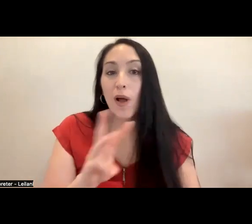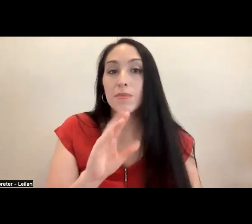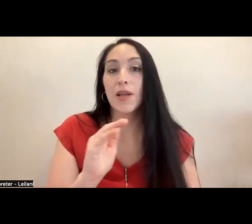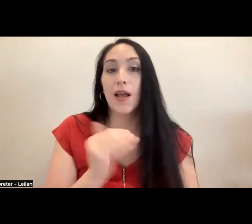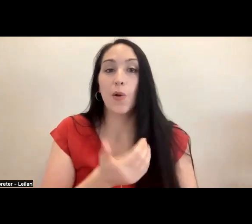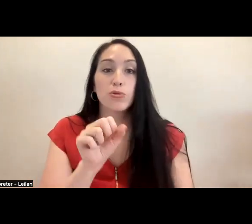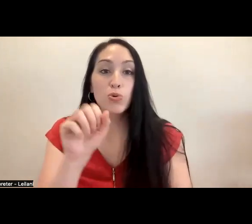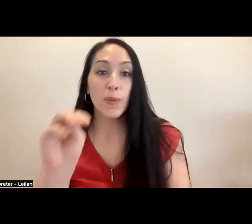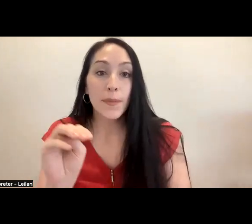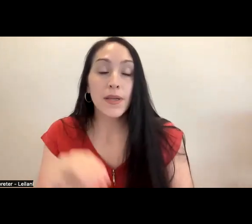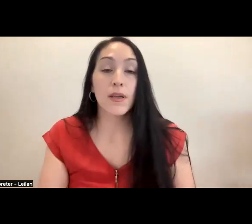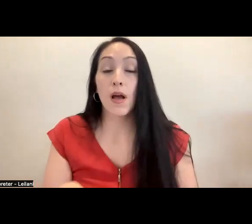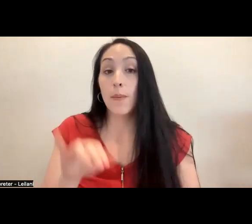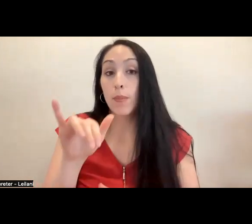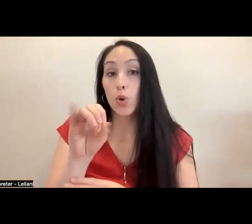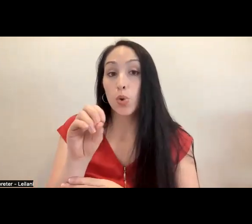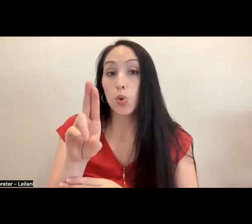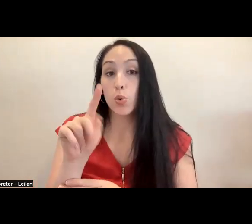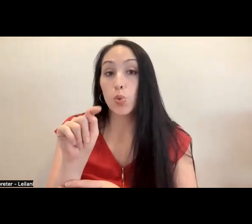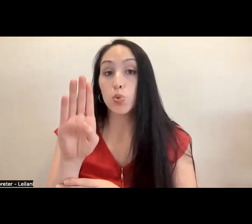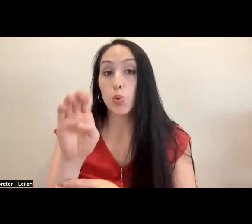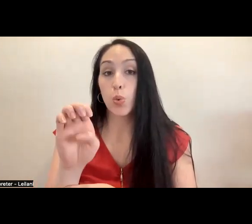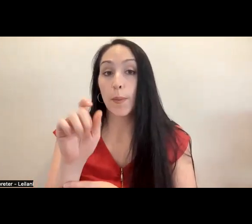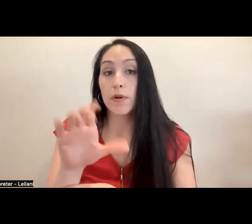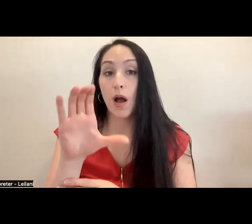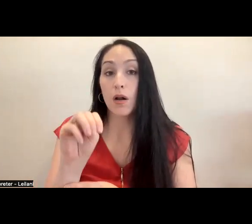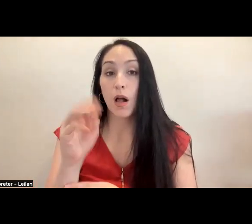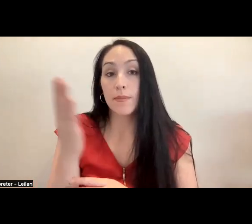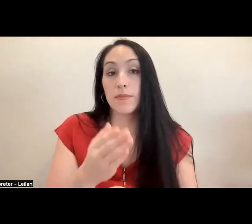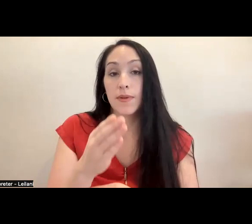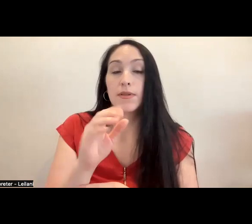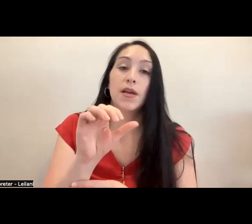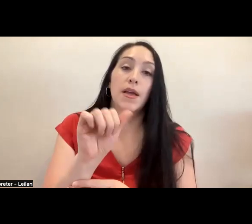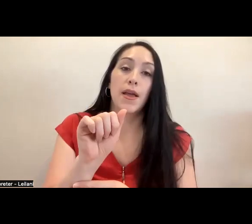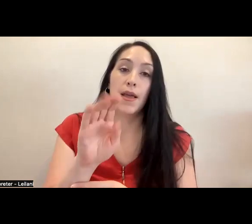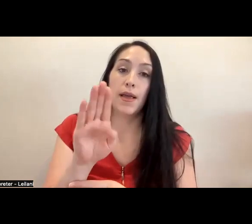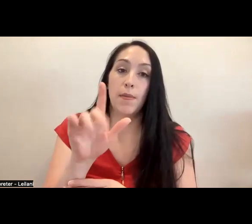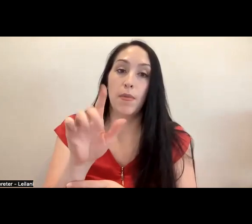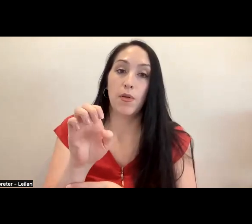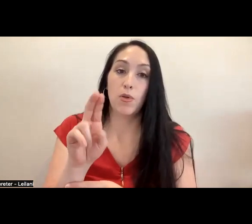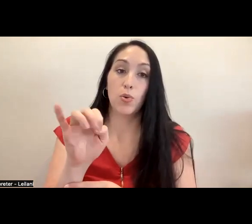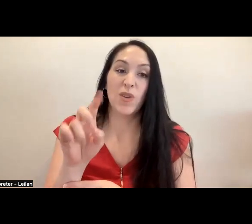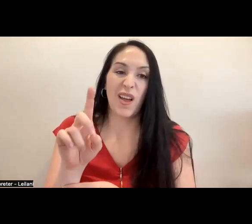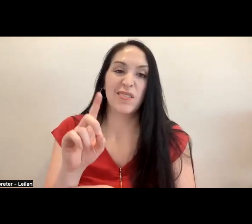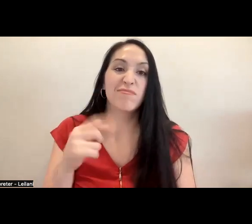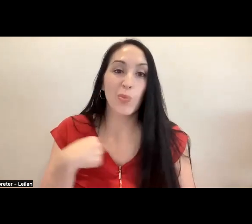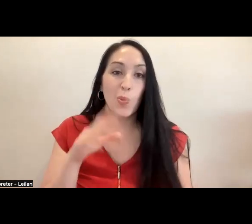page. 12:03:09 So youtube.com backslash able united Great place to go to see all of our previously recorded webinars.